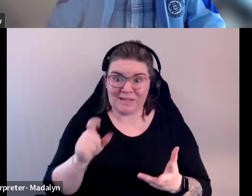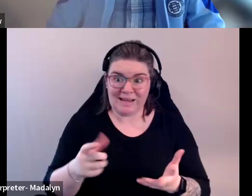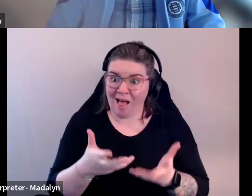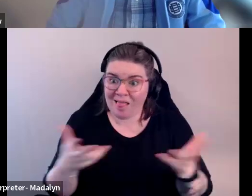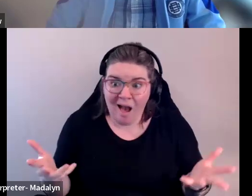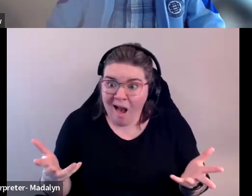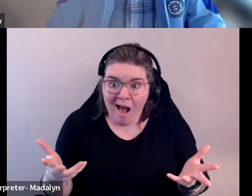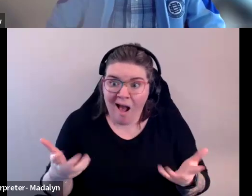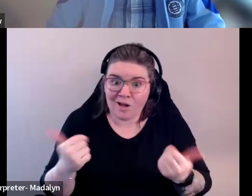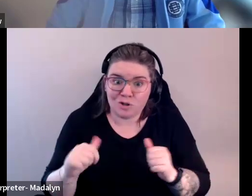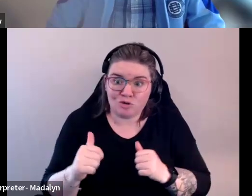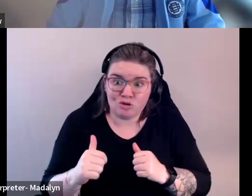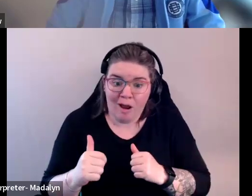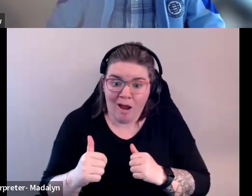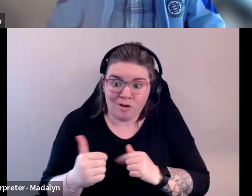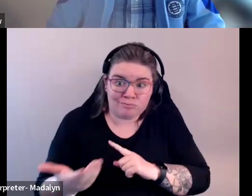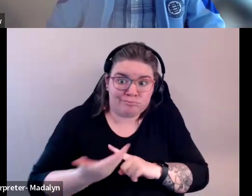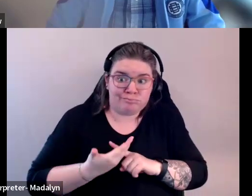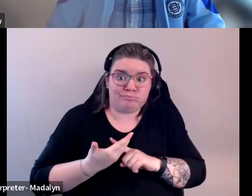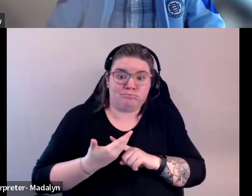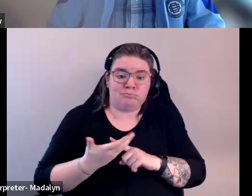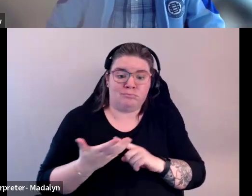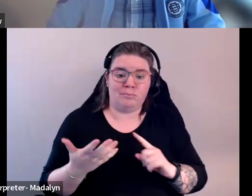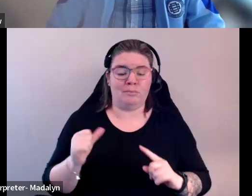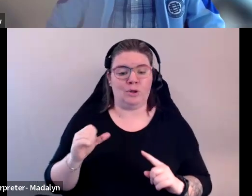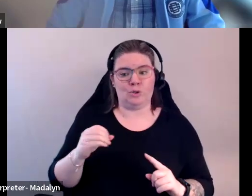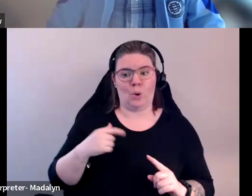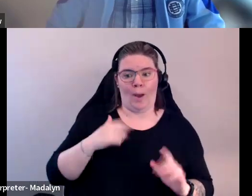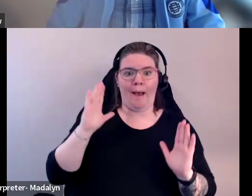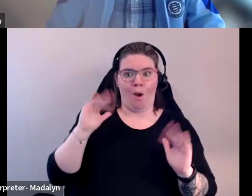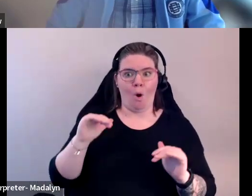Don Posh: and I'm hoping that that ring Don Posh: true. But